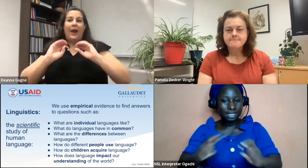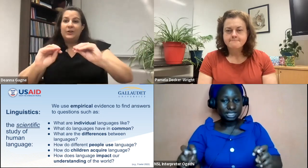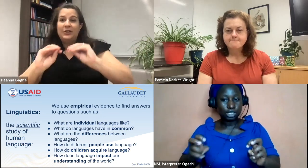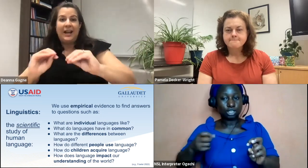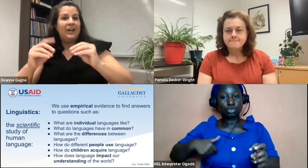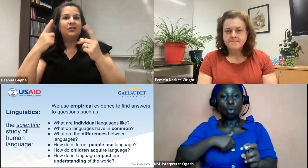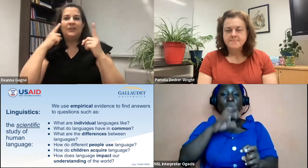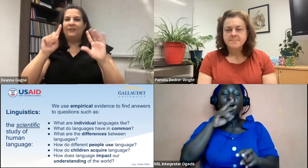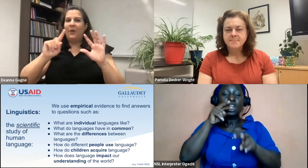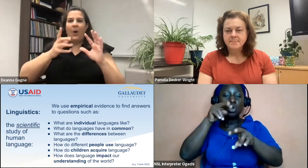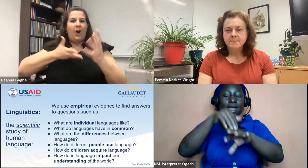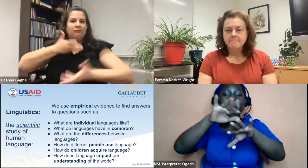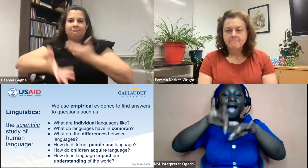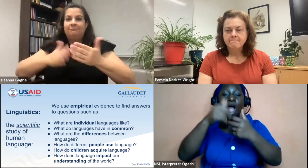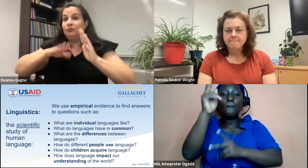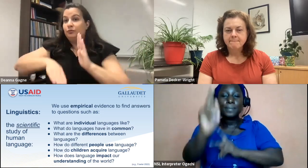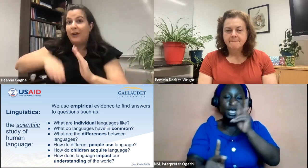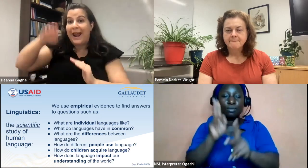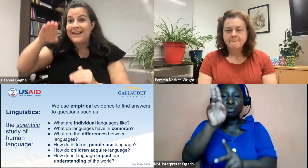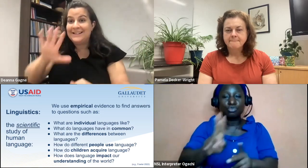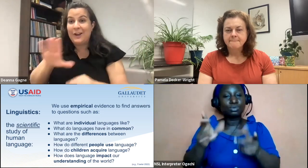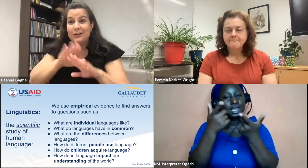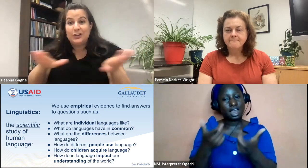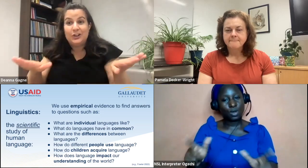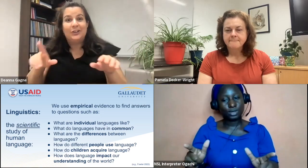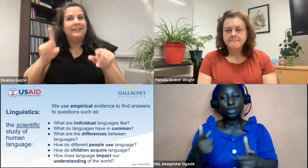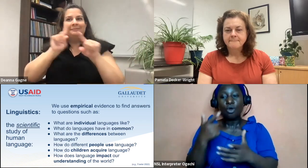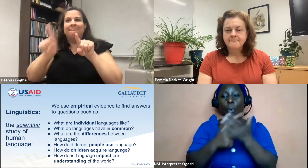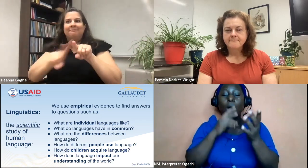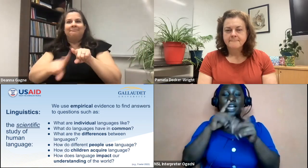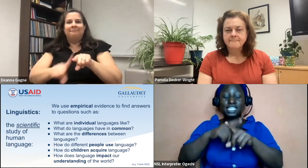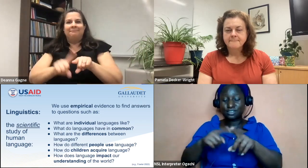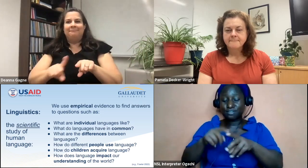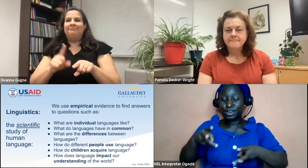wooing for one romance, or to teach or to raise a child?